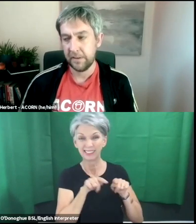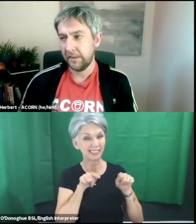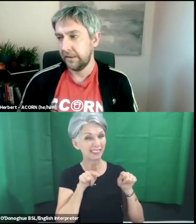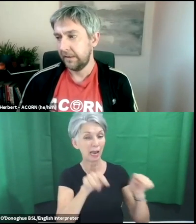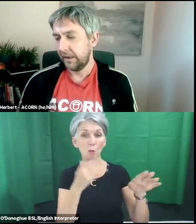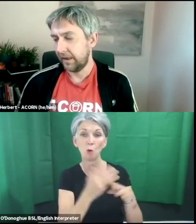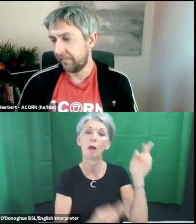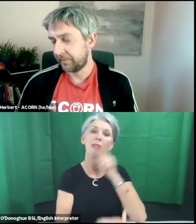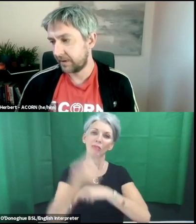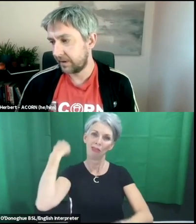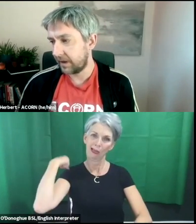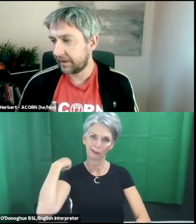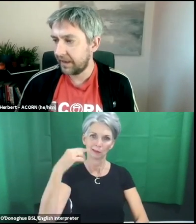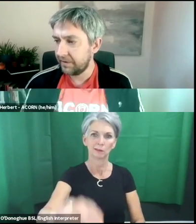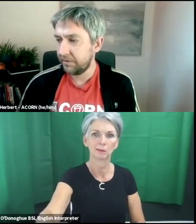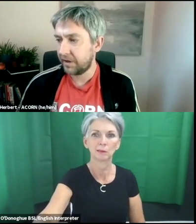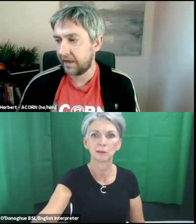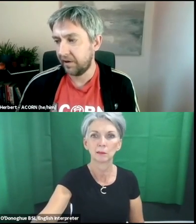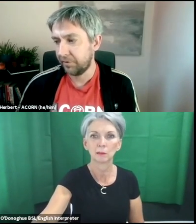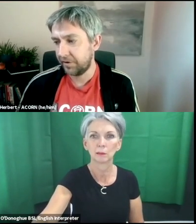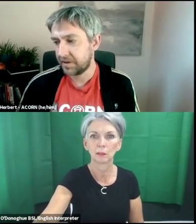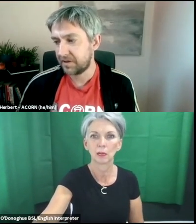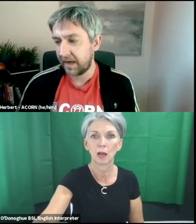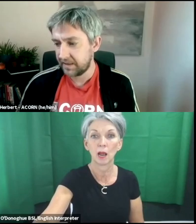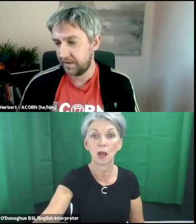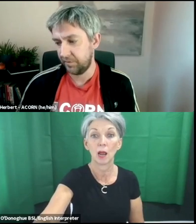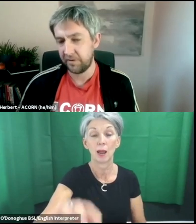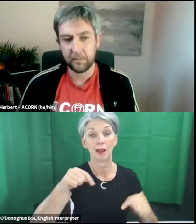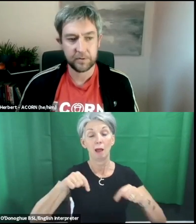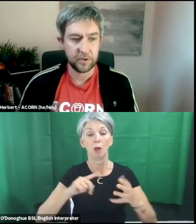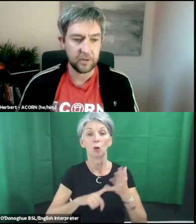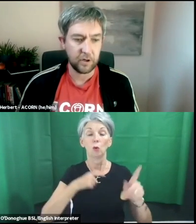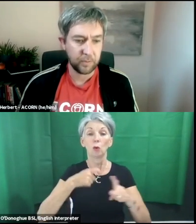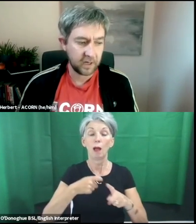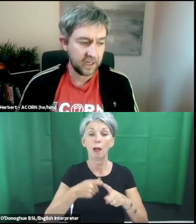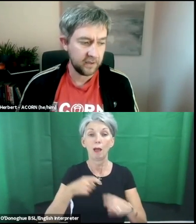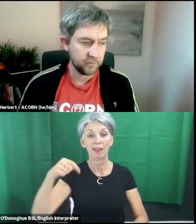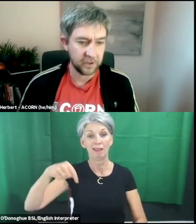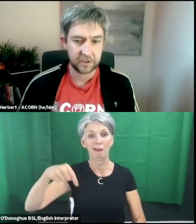I think here in the UK, one of the spaces we're able to operate in that works